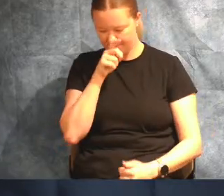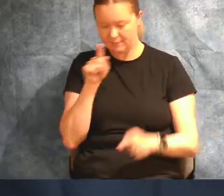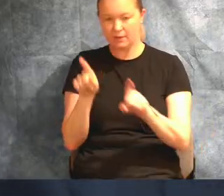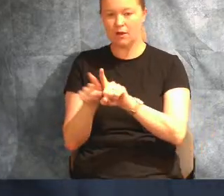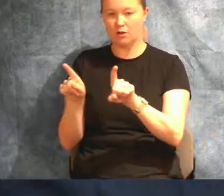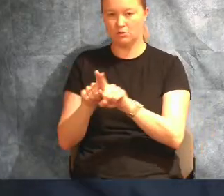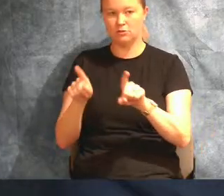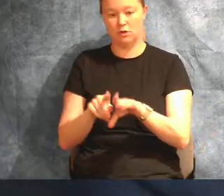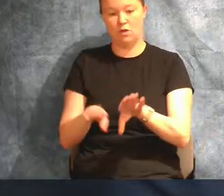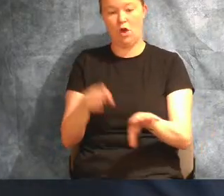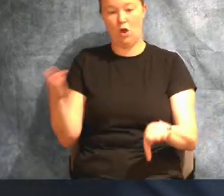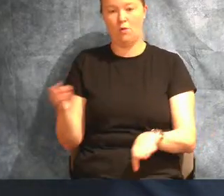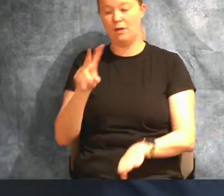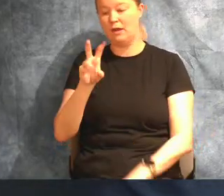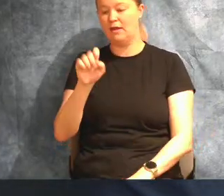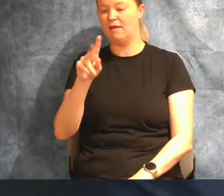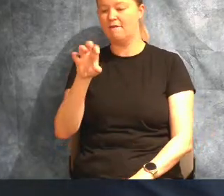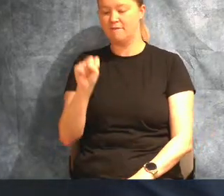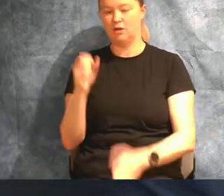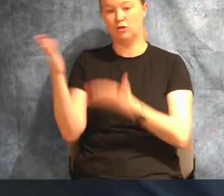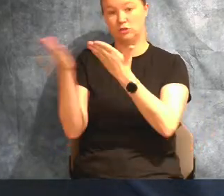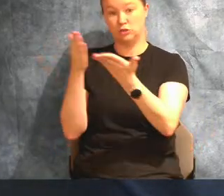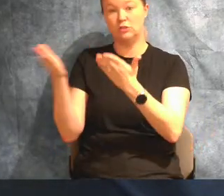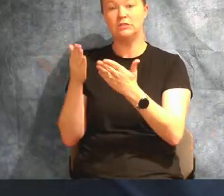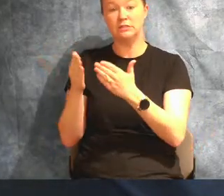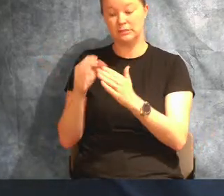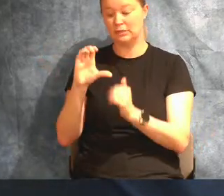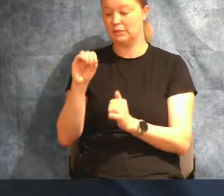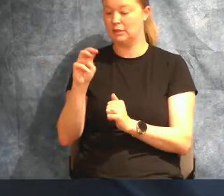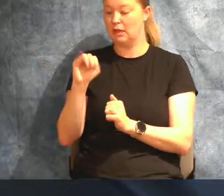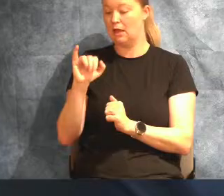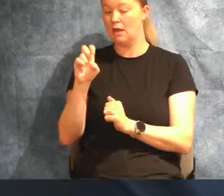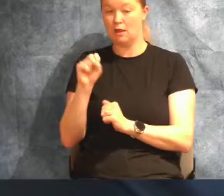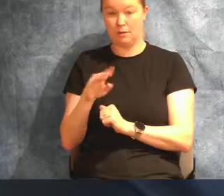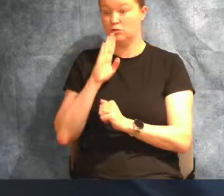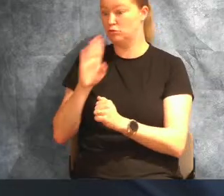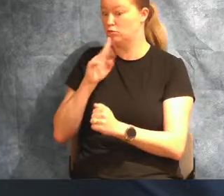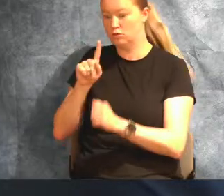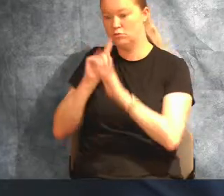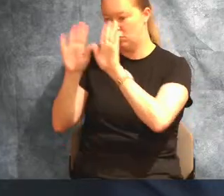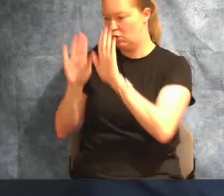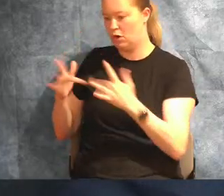opening of the veteran services Commission that was really well done. Glenn Welling has a certain